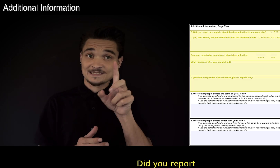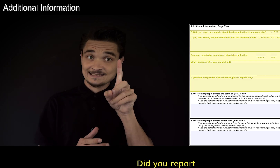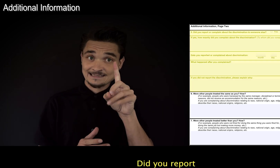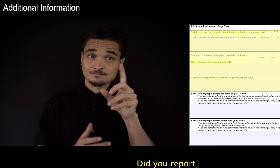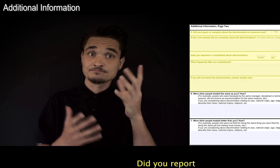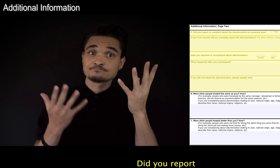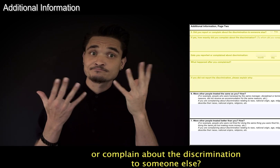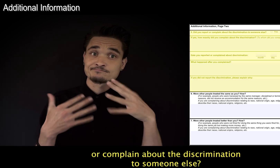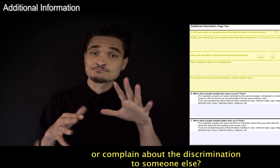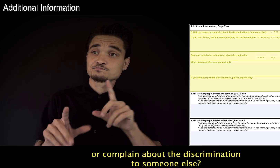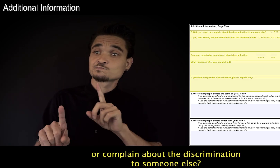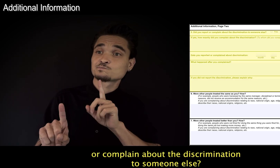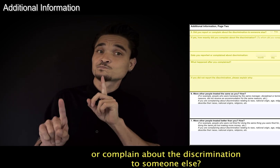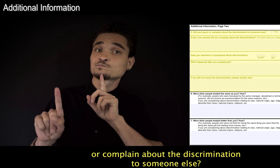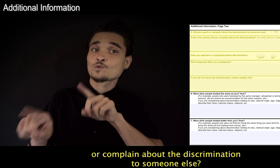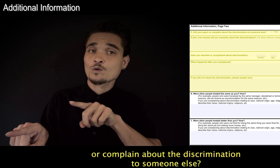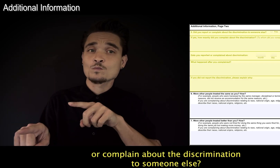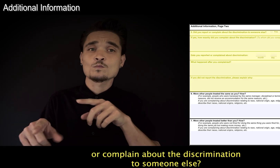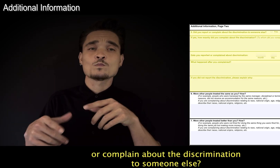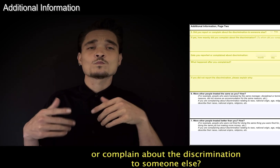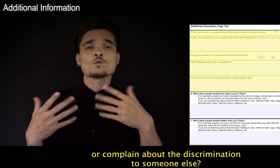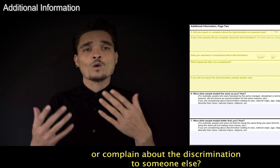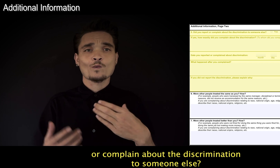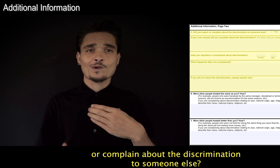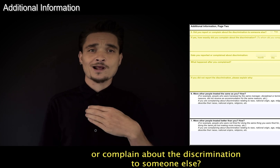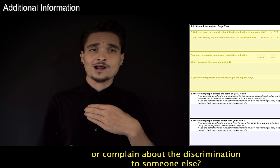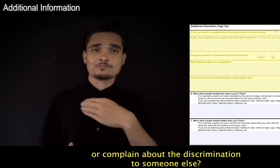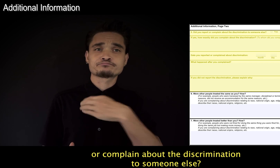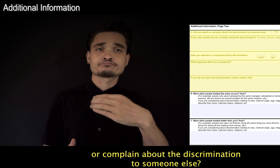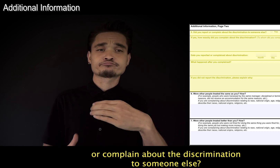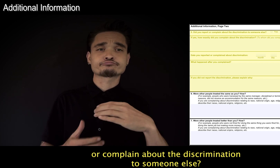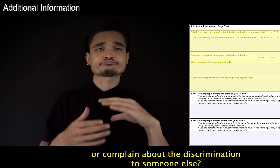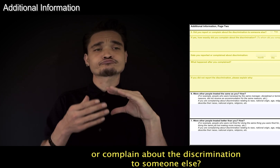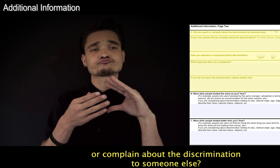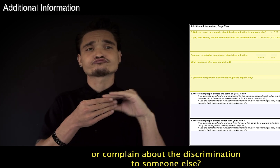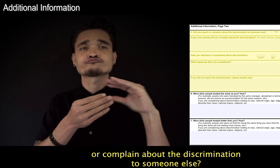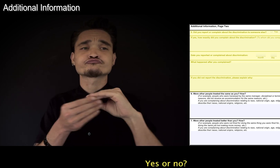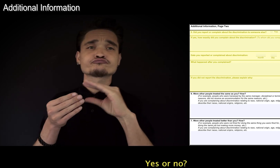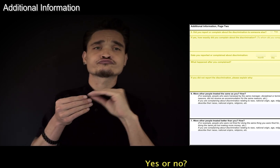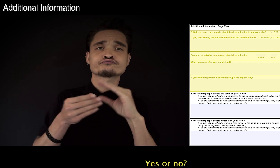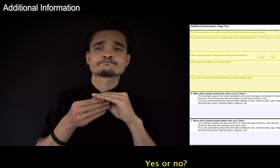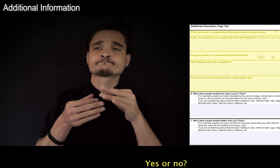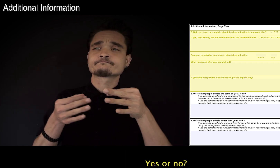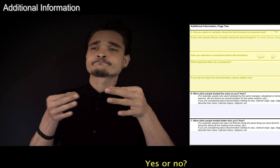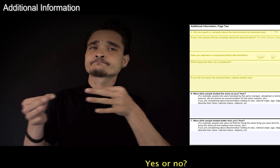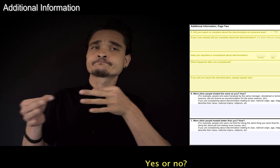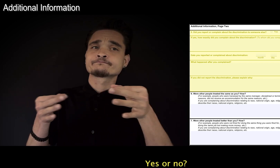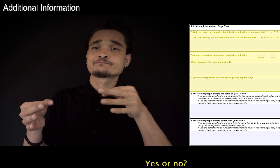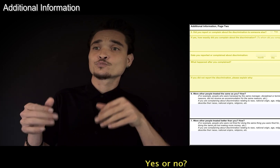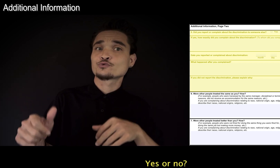Did you report or complain about the discrimination to someone else? Yes or no?